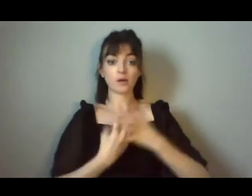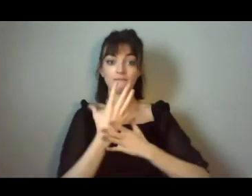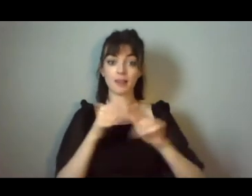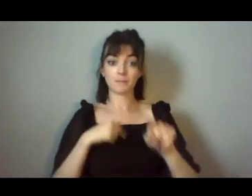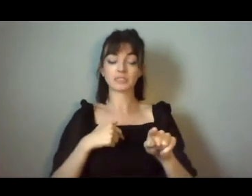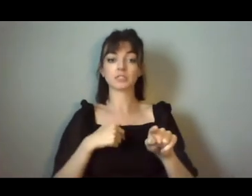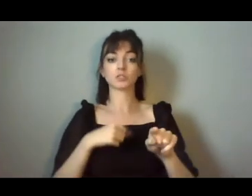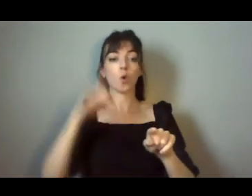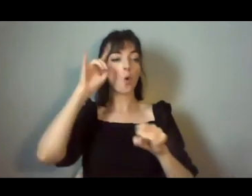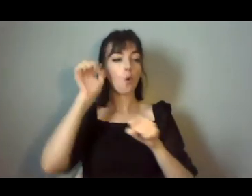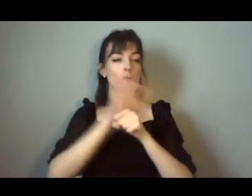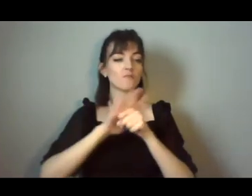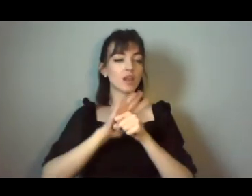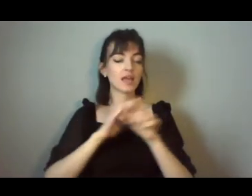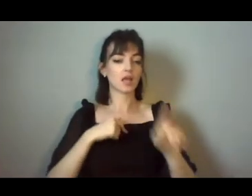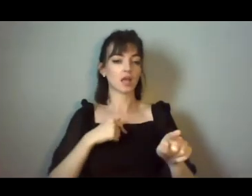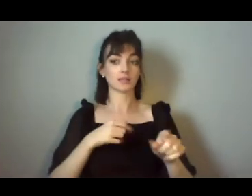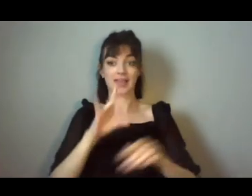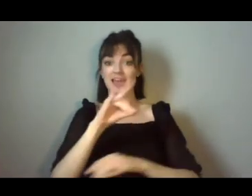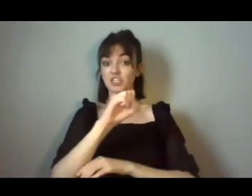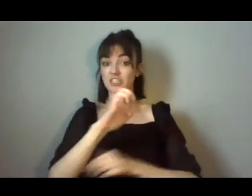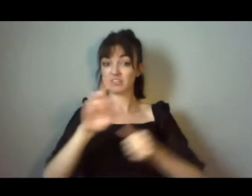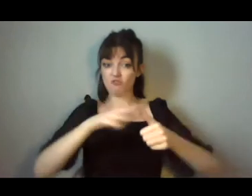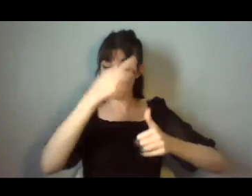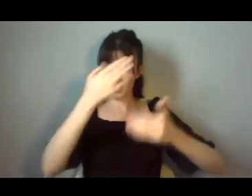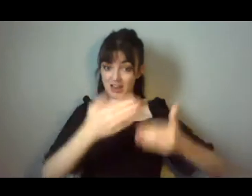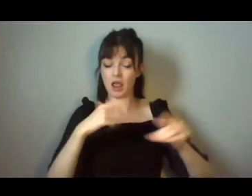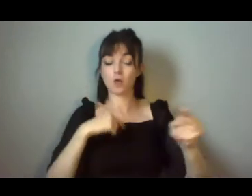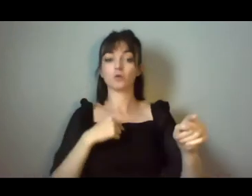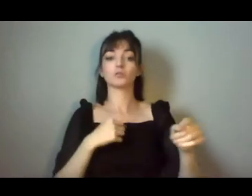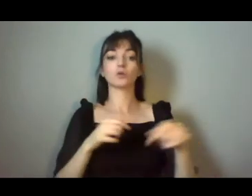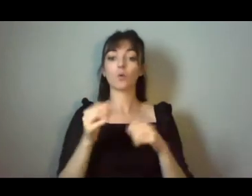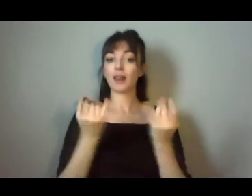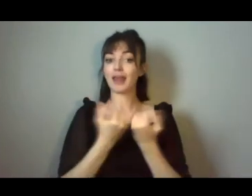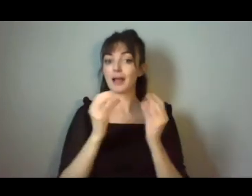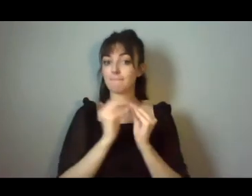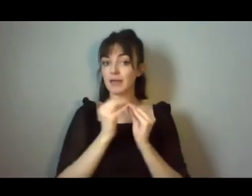of readiness for the HSE as well as I mentioned earlier, we have aligned our own practices to the